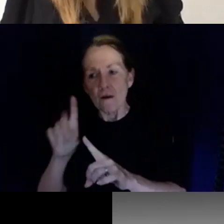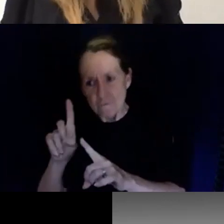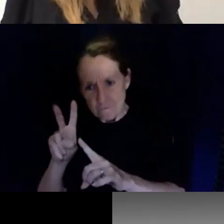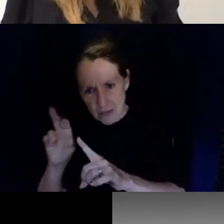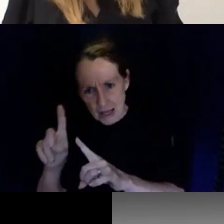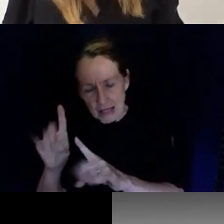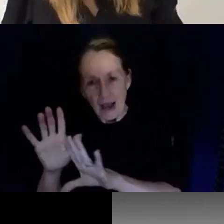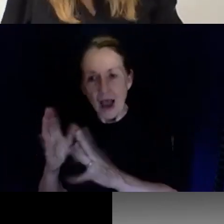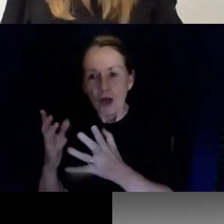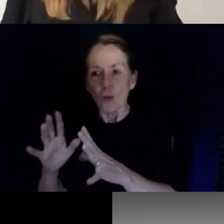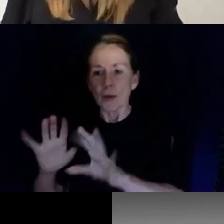I DO WANT TO RECOGNIZE MY COLLEAGUES, AS WELL, MY FELLOW INTERPRETERS WHO CAME OUT AND PARTICIPATED IN THE MEETING.